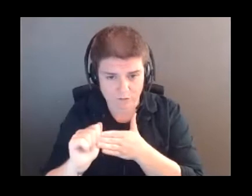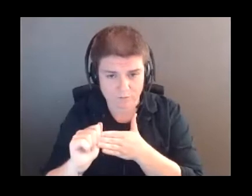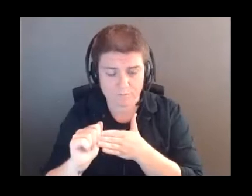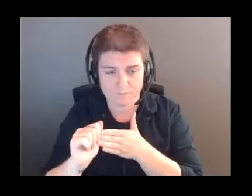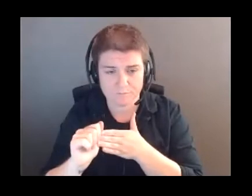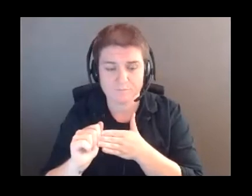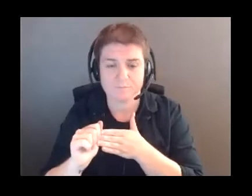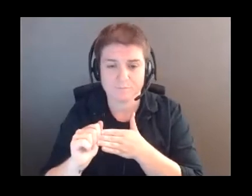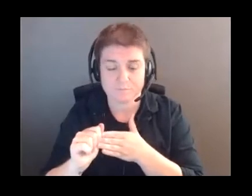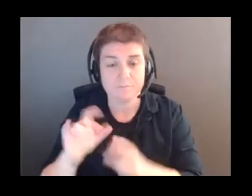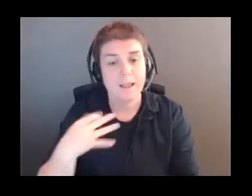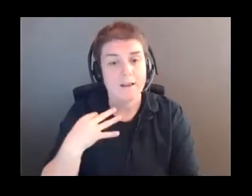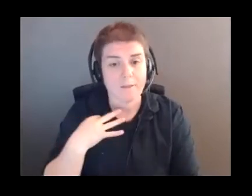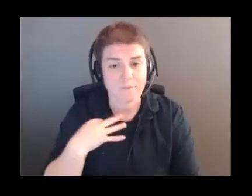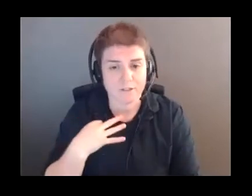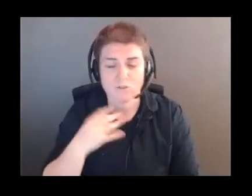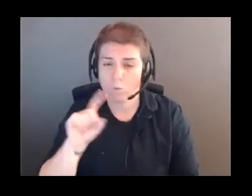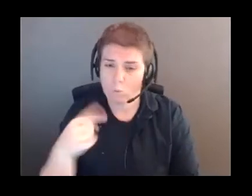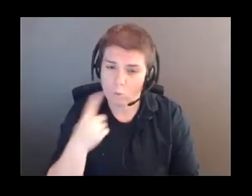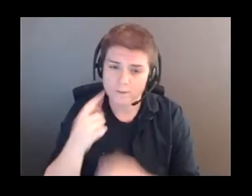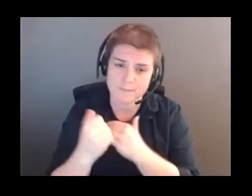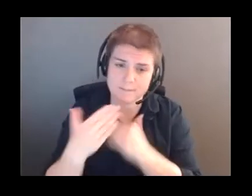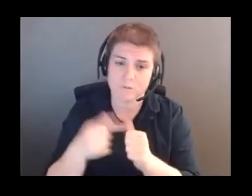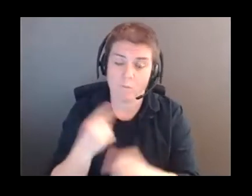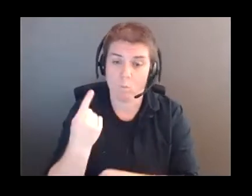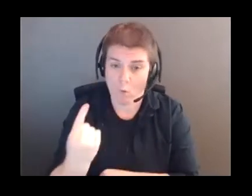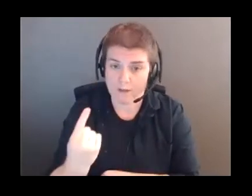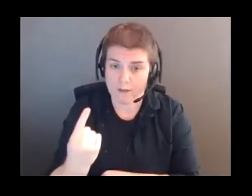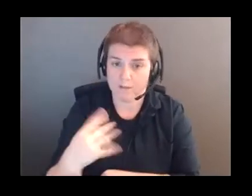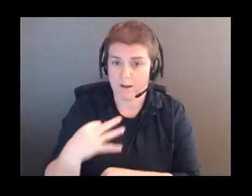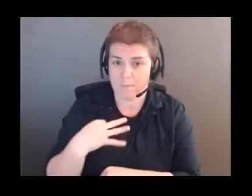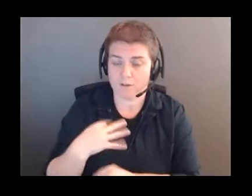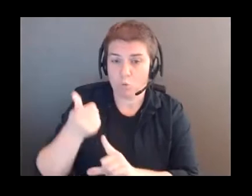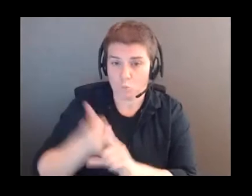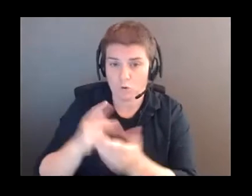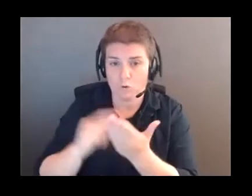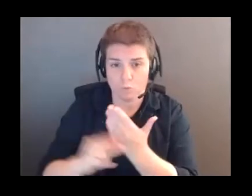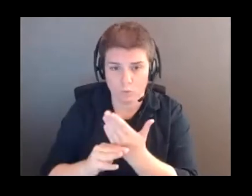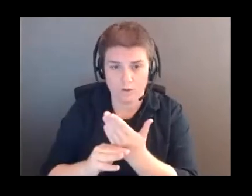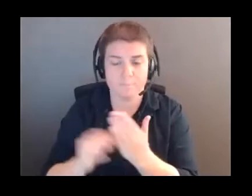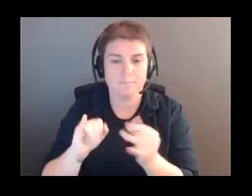An application may only be submitted by one applicant per program deadline. For example,